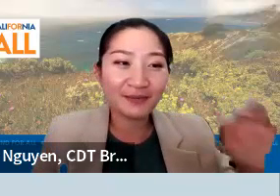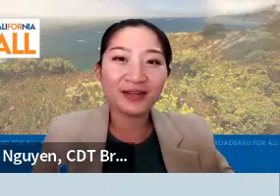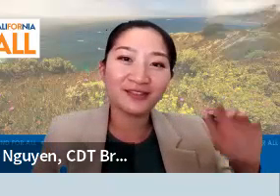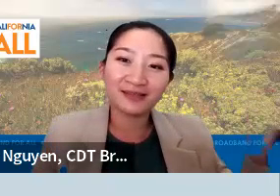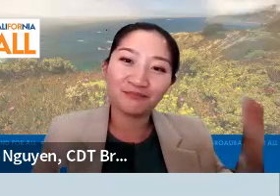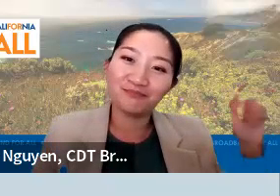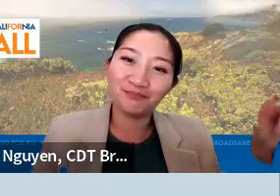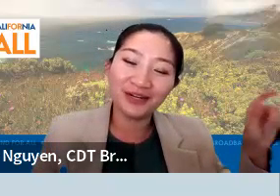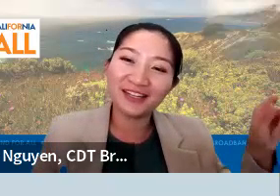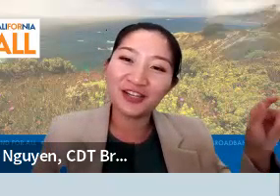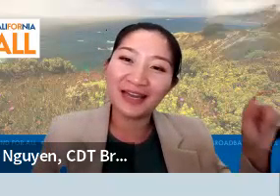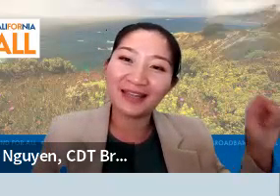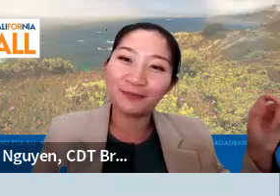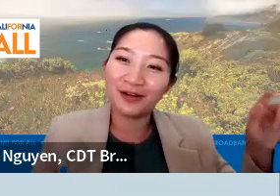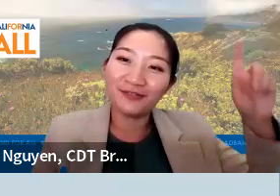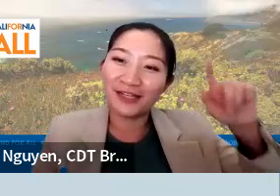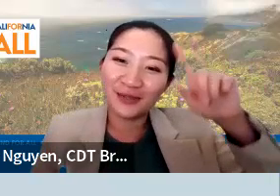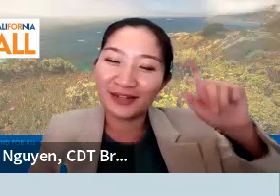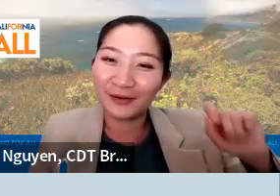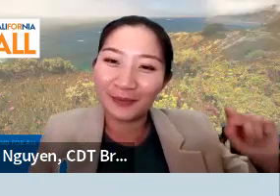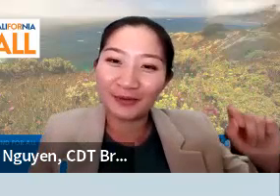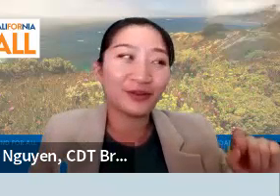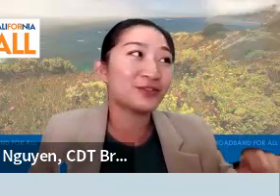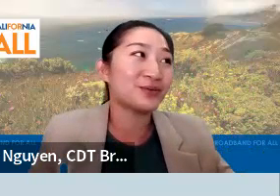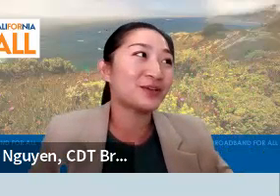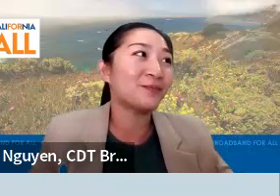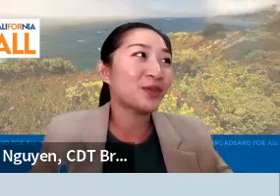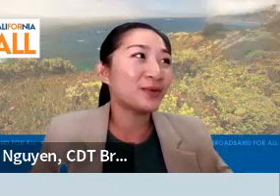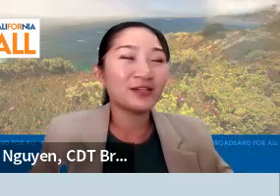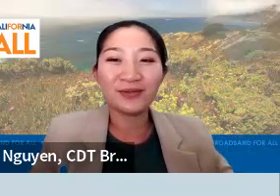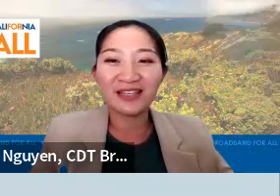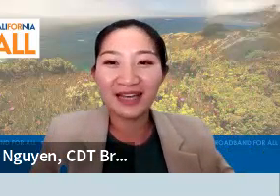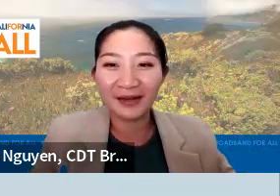Just put in the chat, and then i'll find you and i'll meet you there too. So we can do